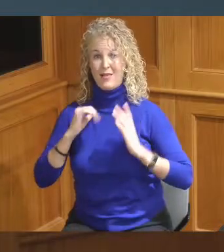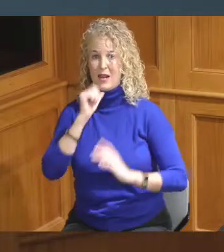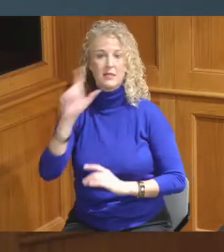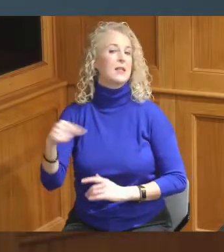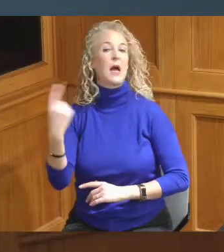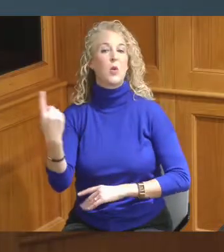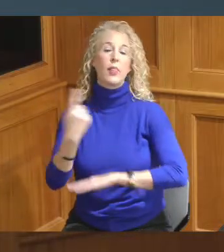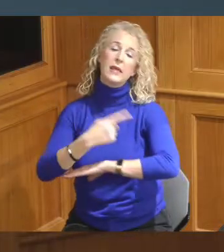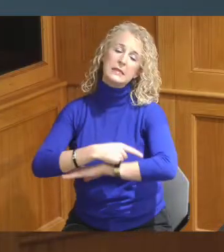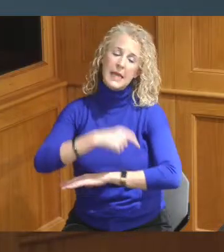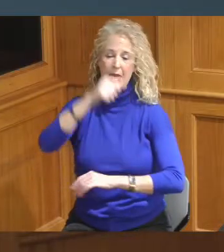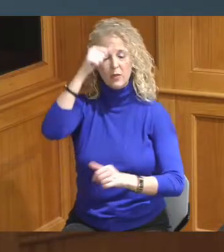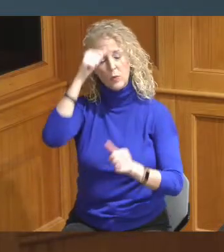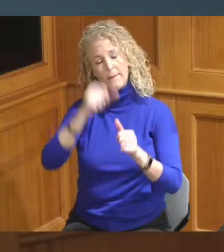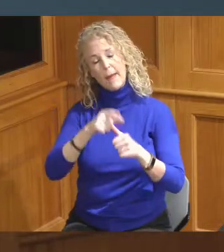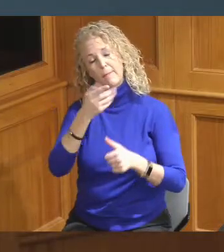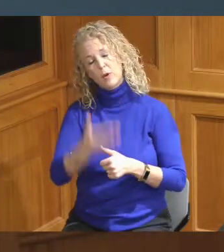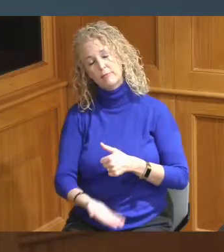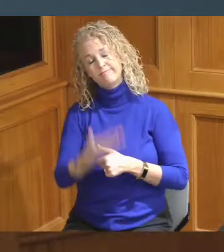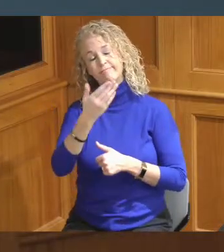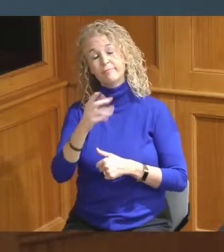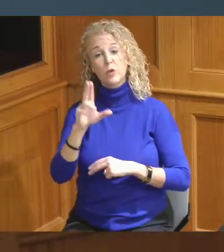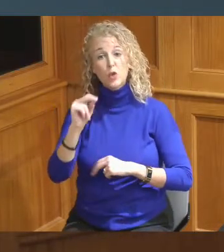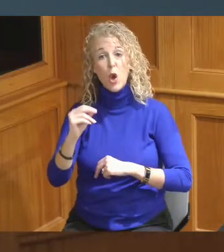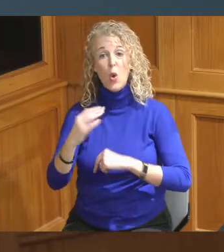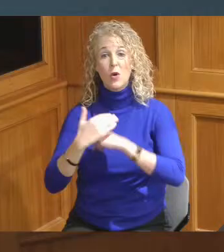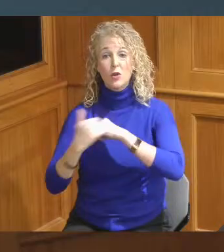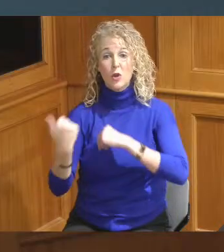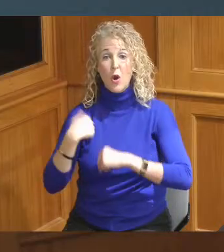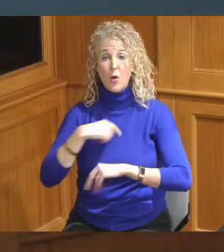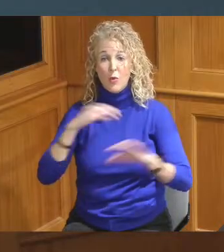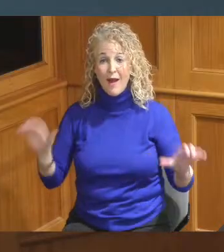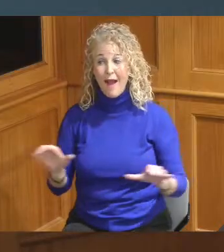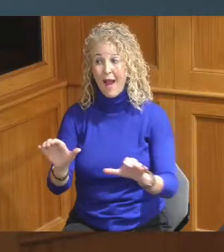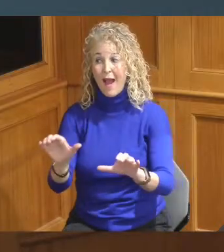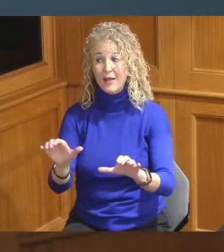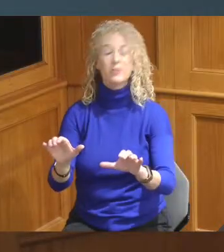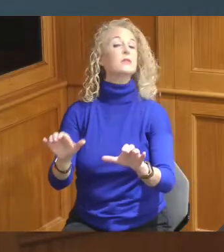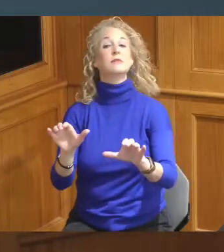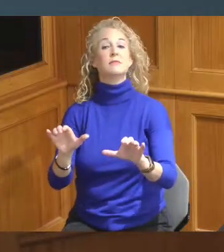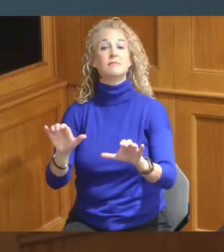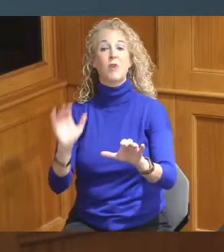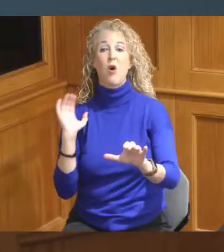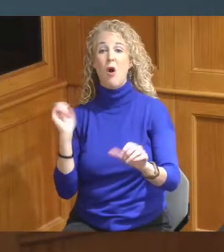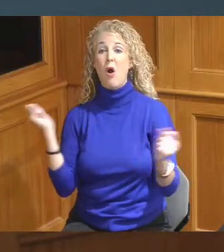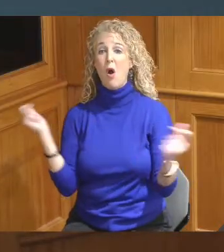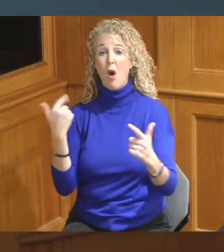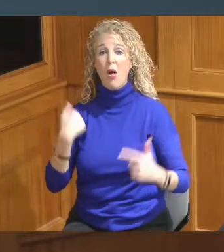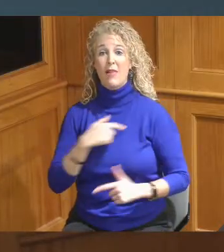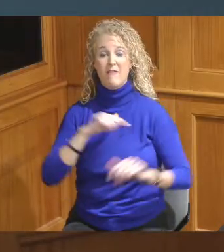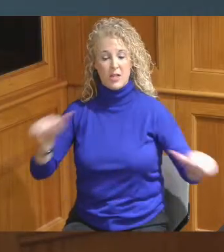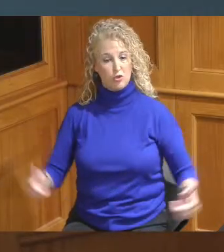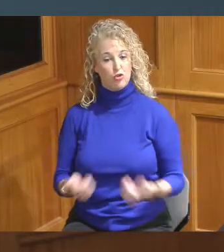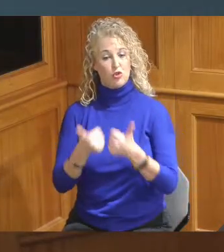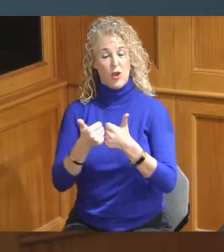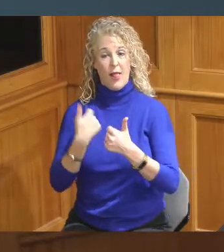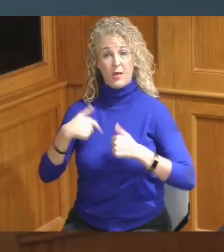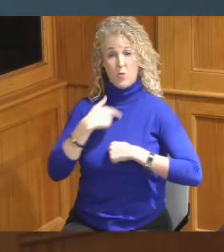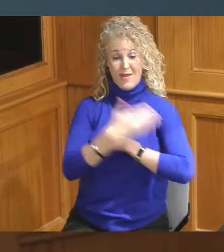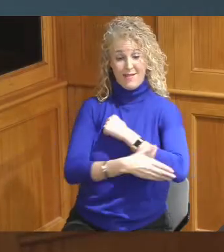day of remembrance. It is a call to action. It challenges all of us as county leaders to ensure